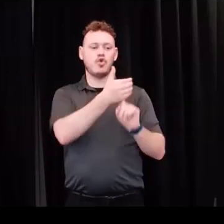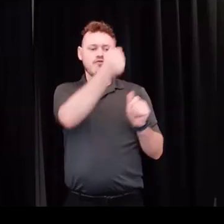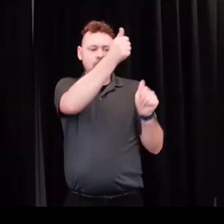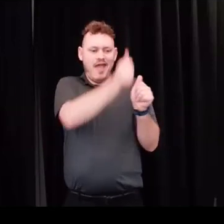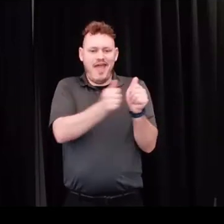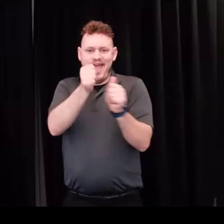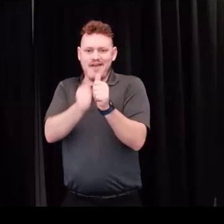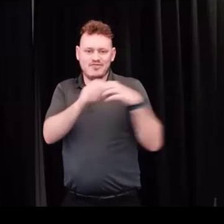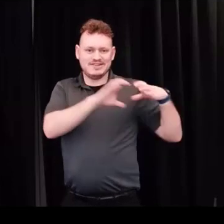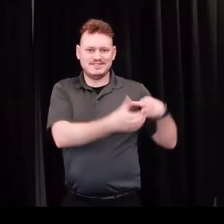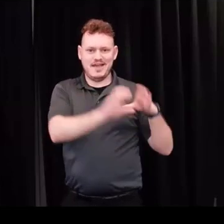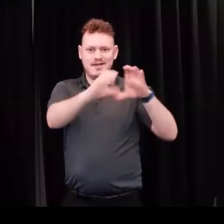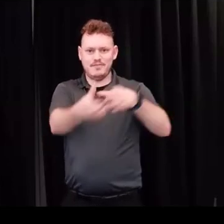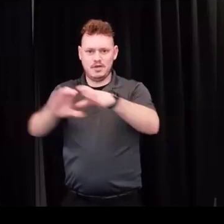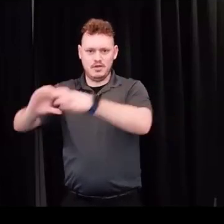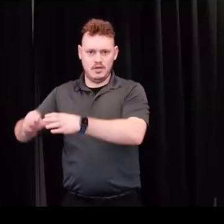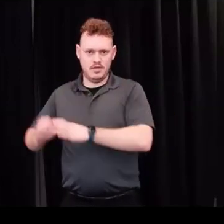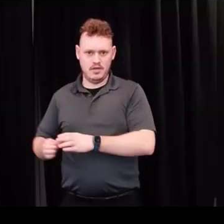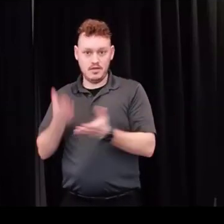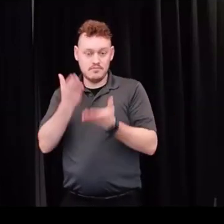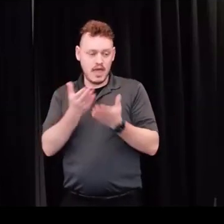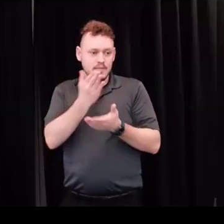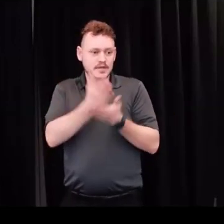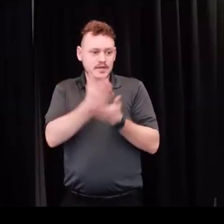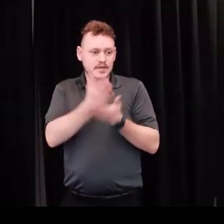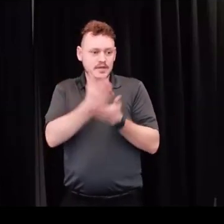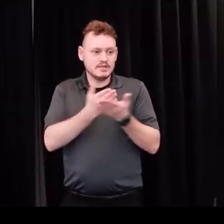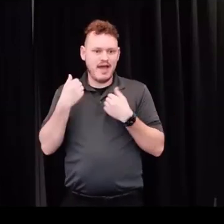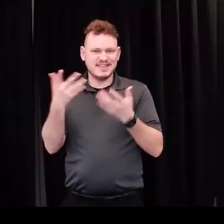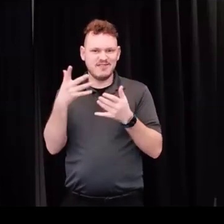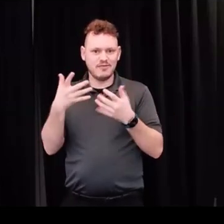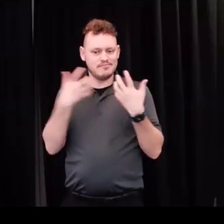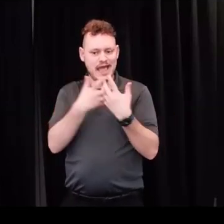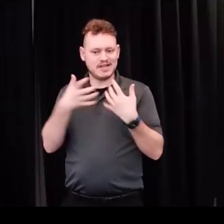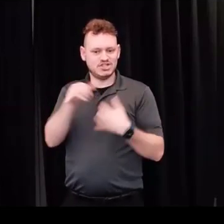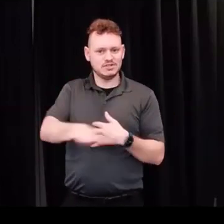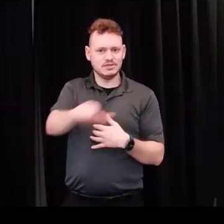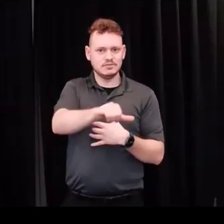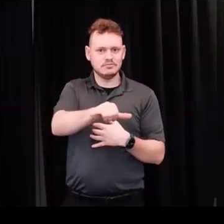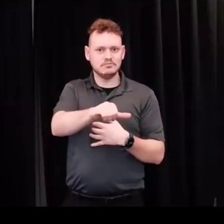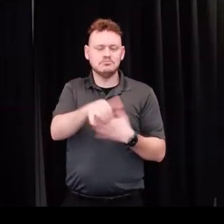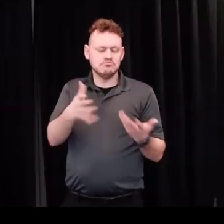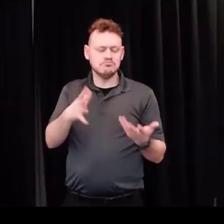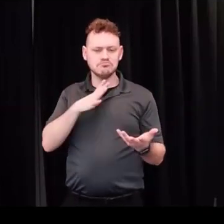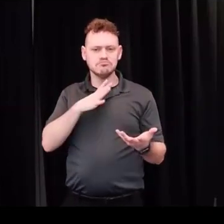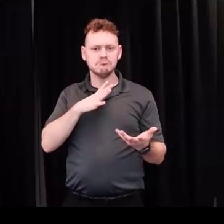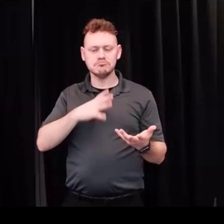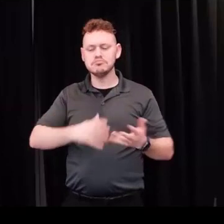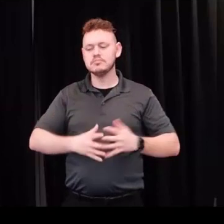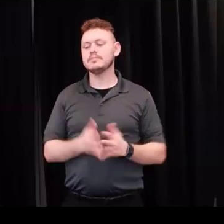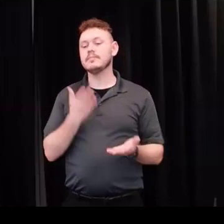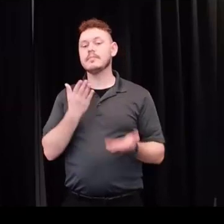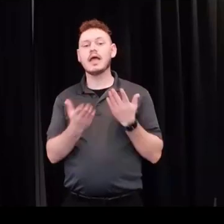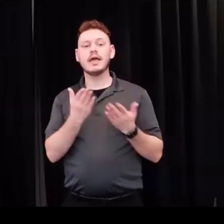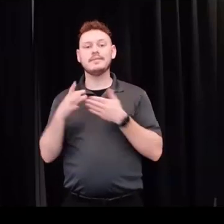that are in several personas are represented by that. You may have stakeholders, you may have to